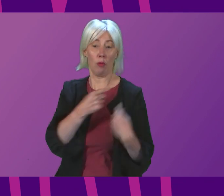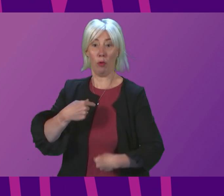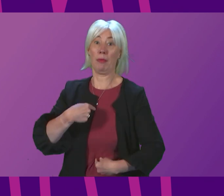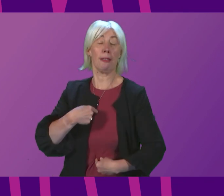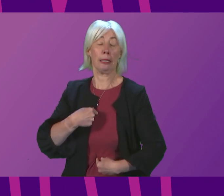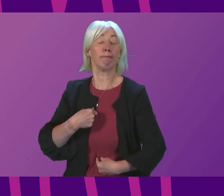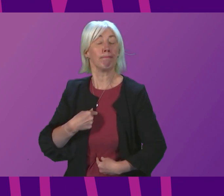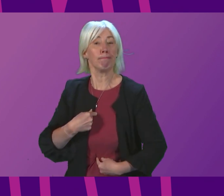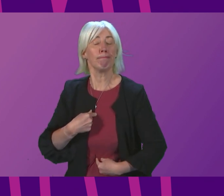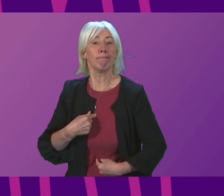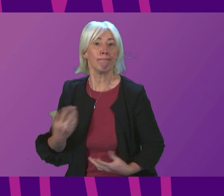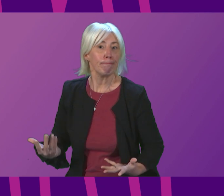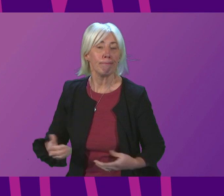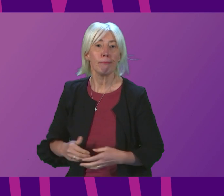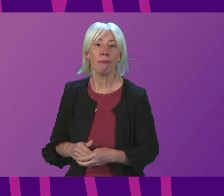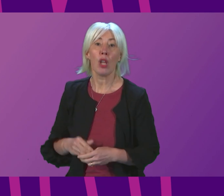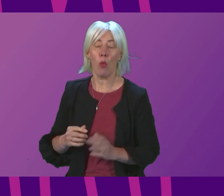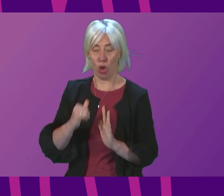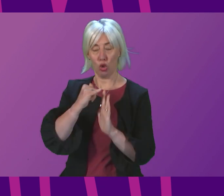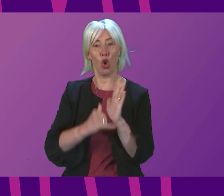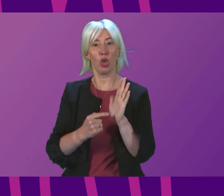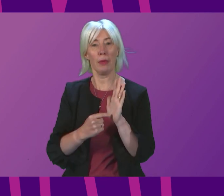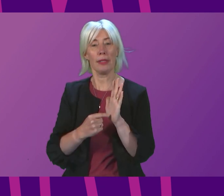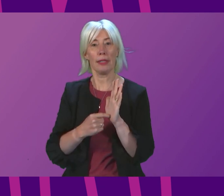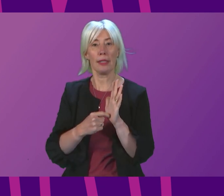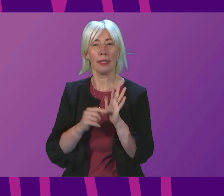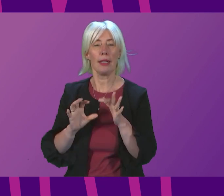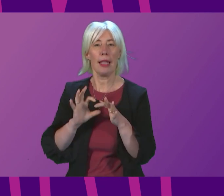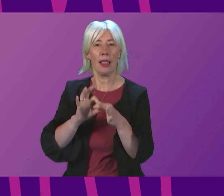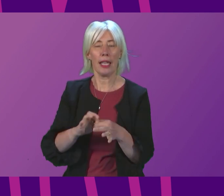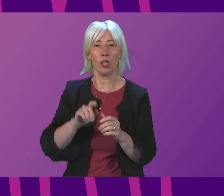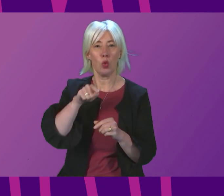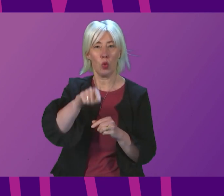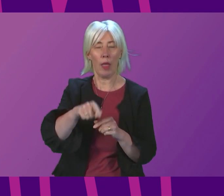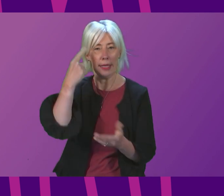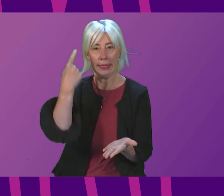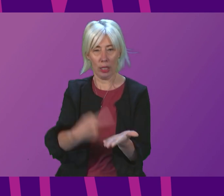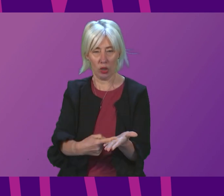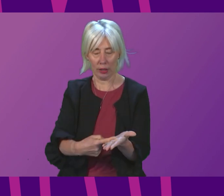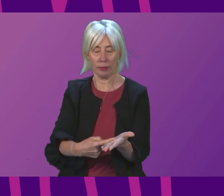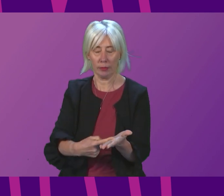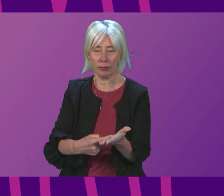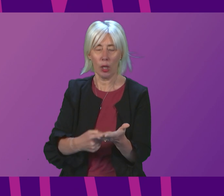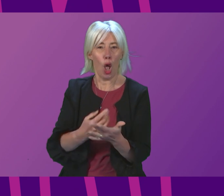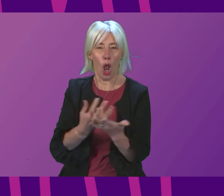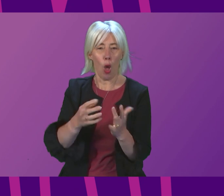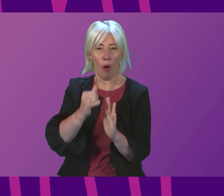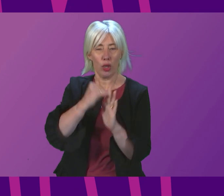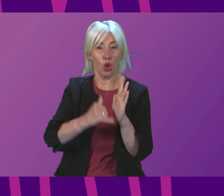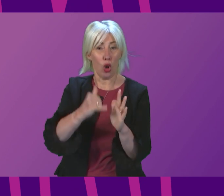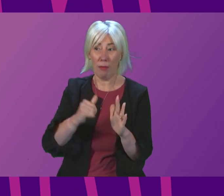Many of the documents that relate to the decision have been in the public domain for some time.